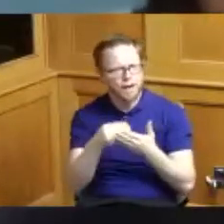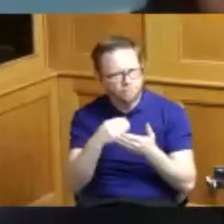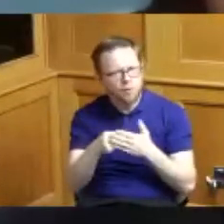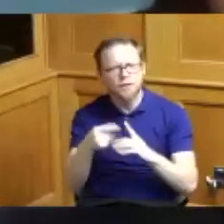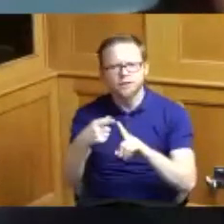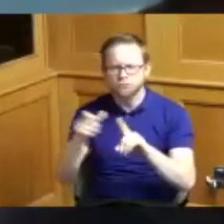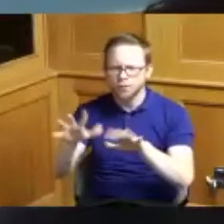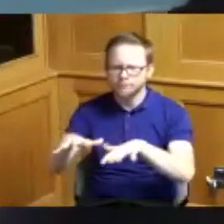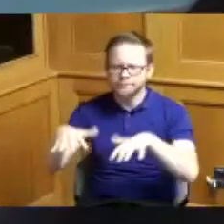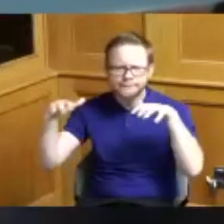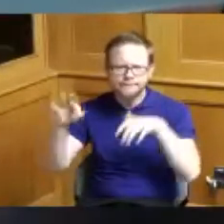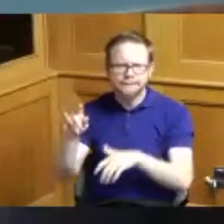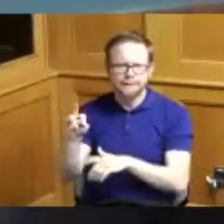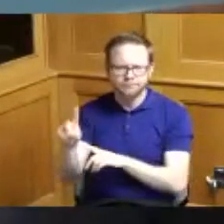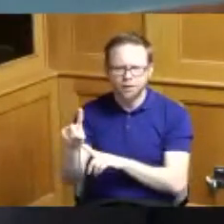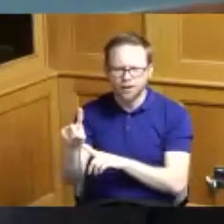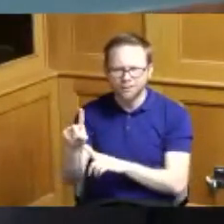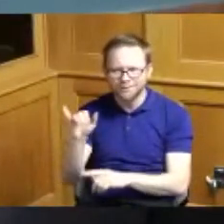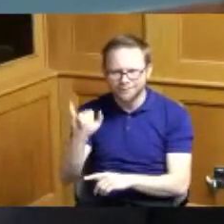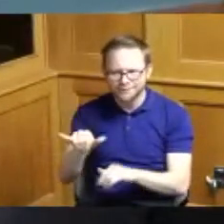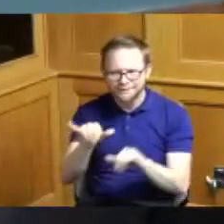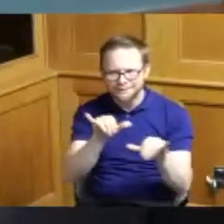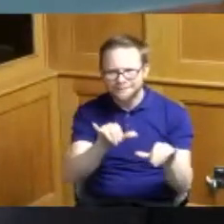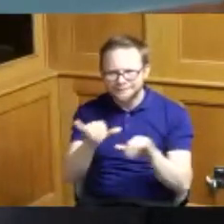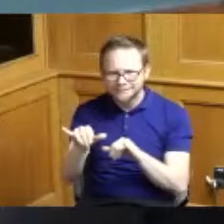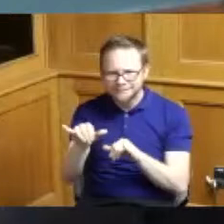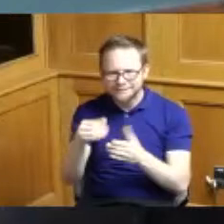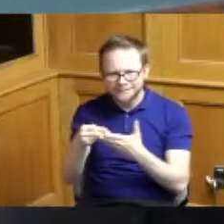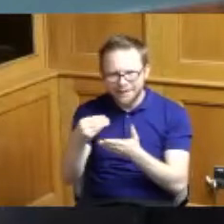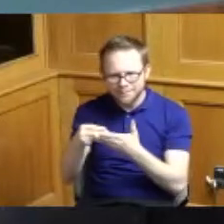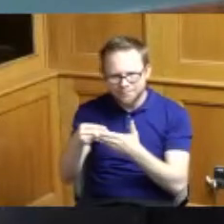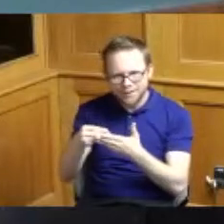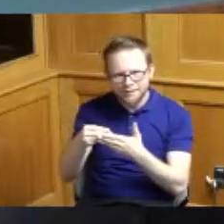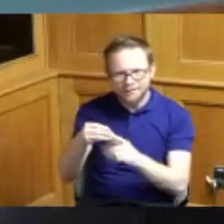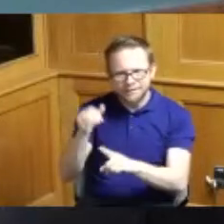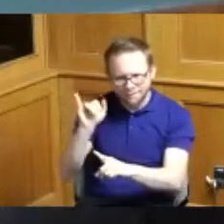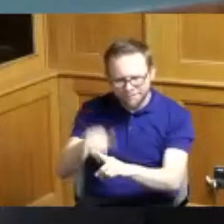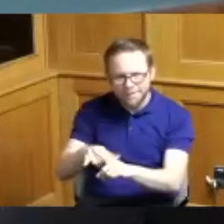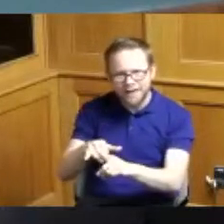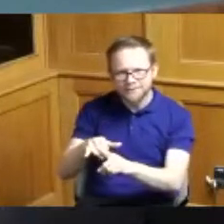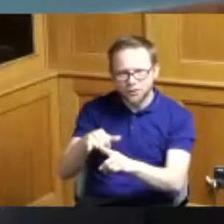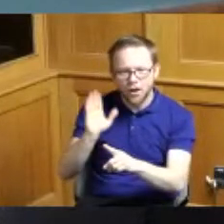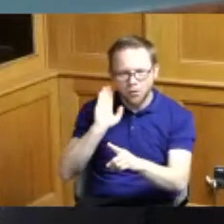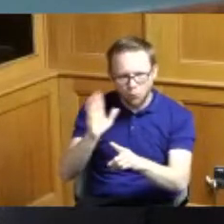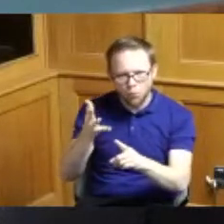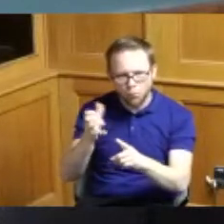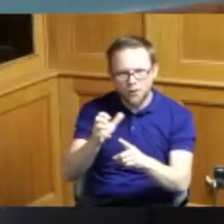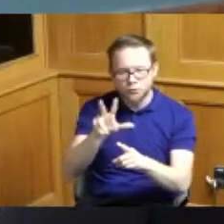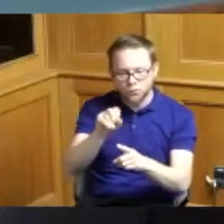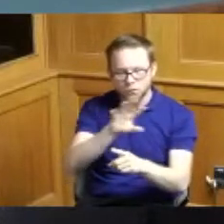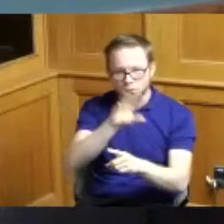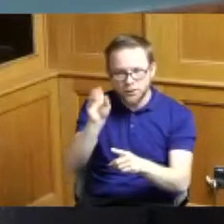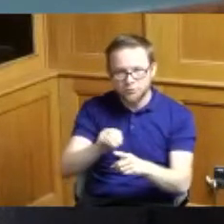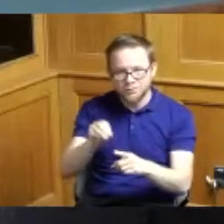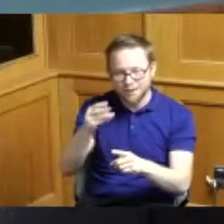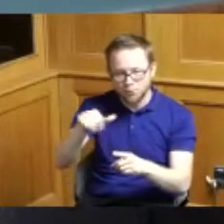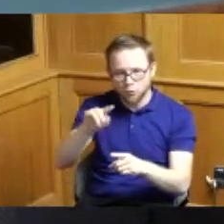fund well that's the same fund I want to give 30 property tax rebate to the taxpayers who were told